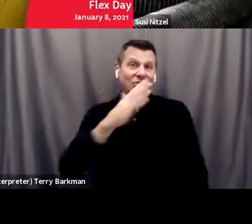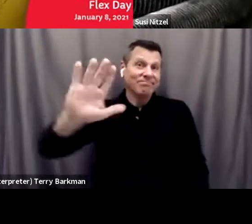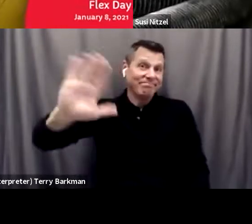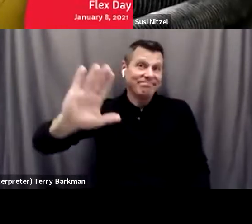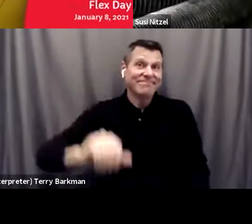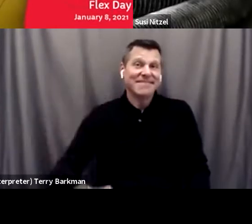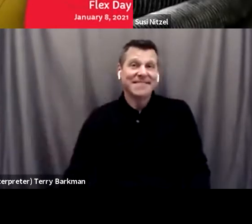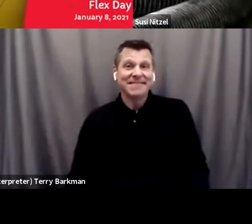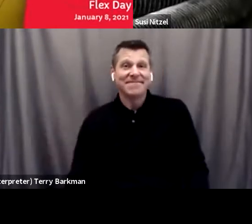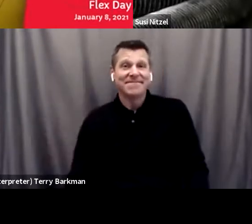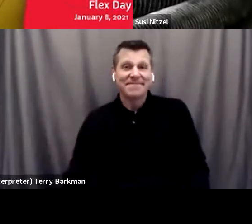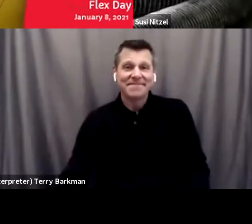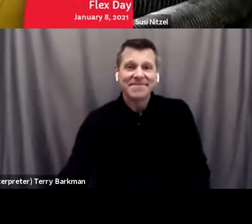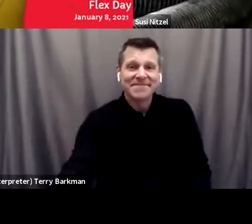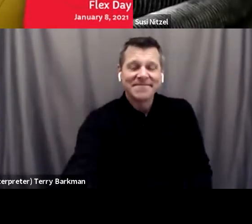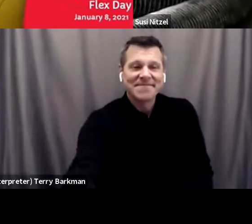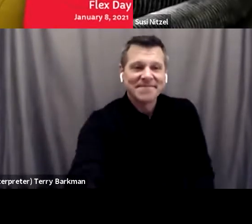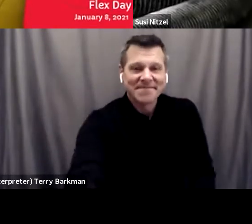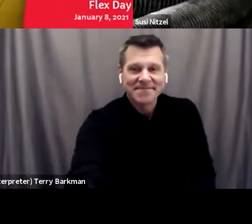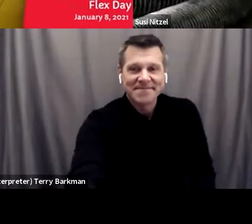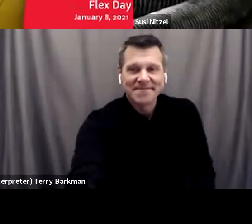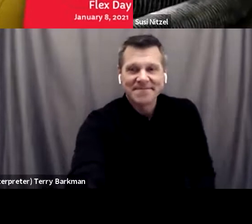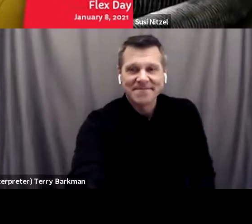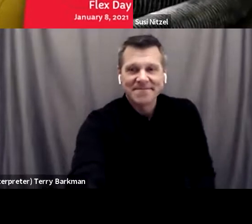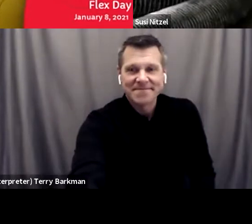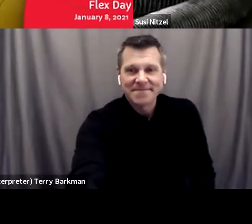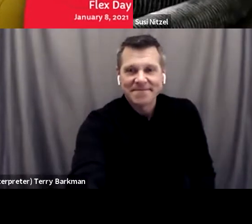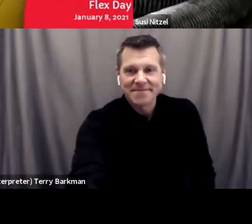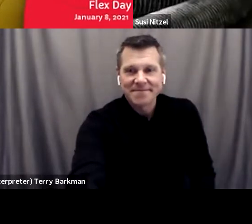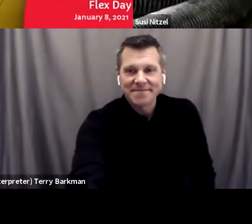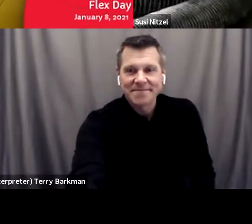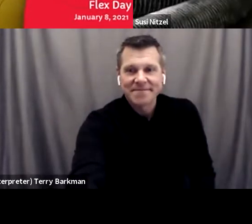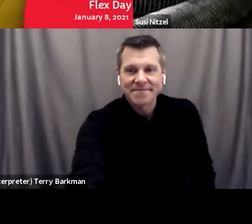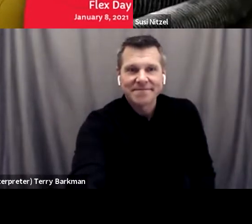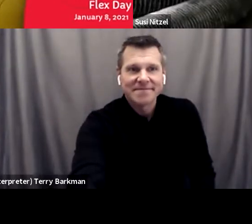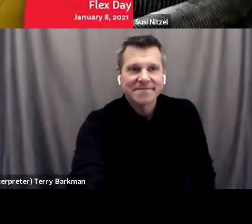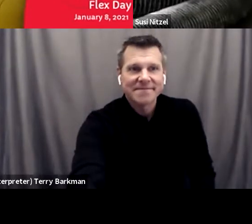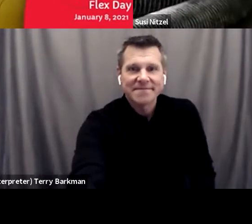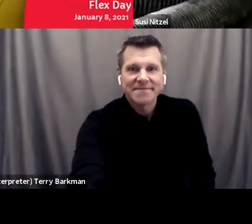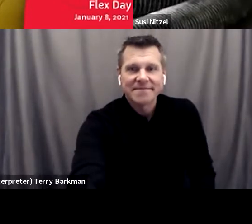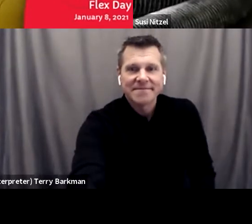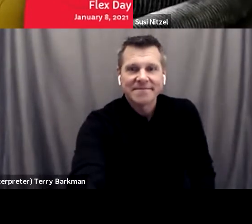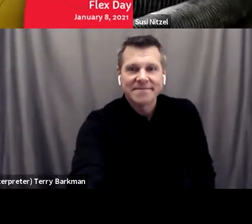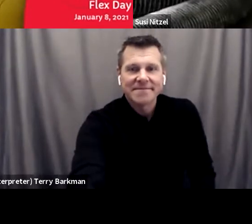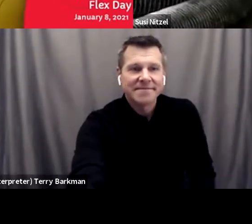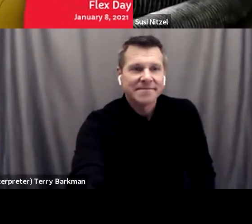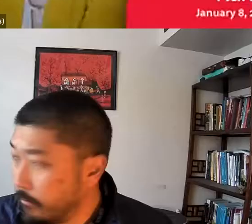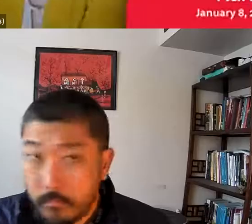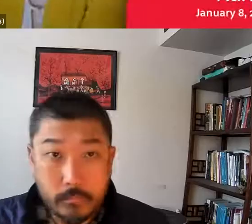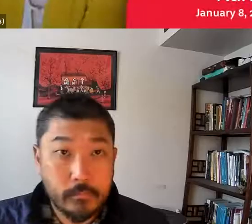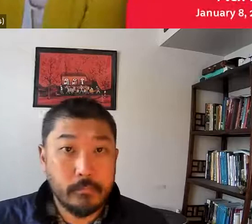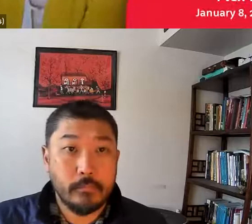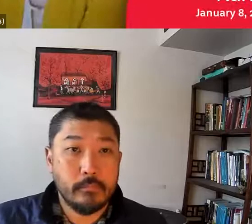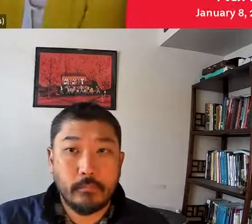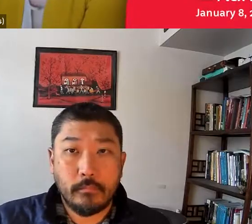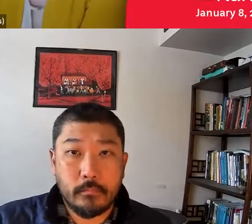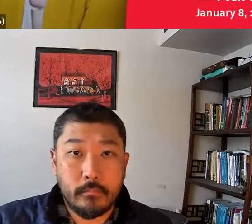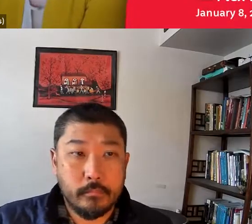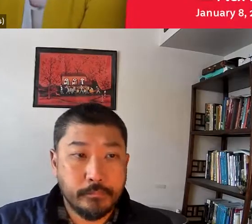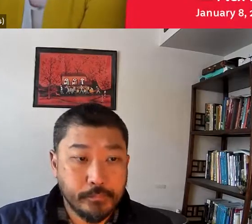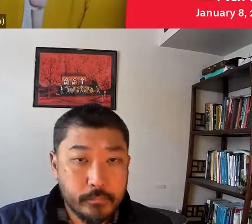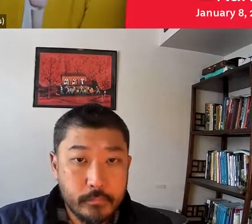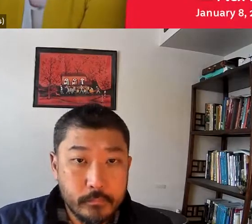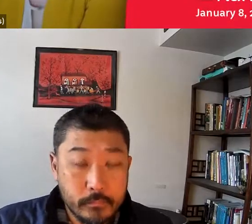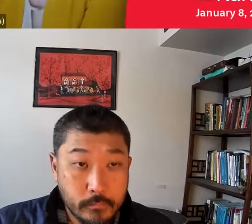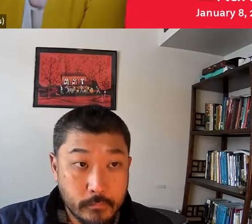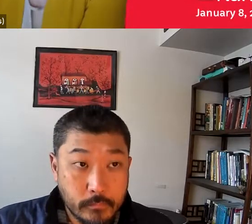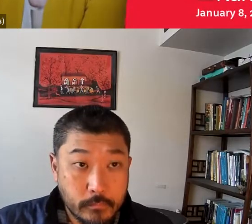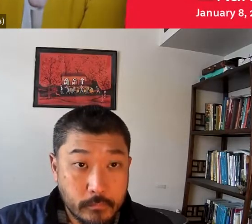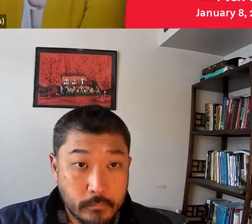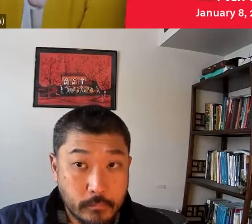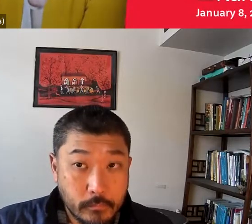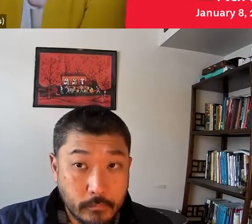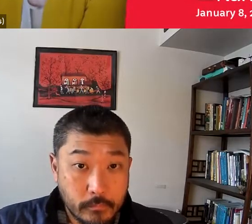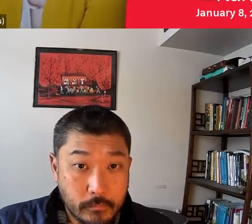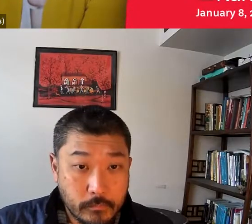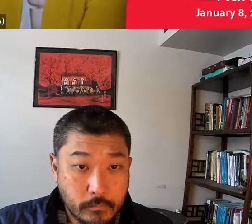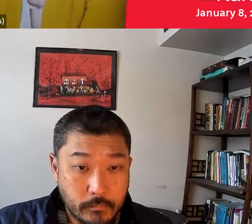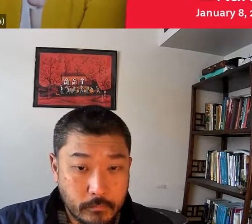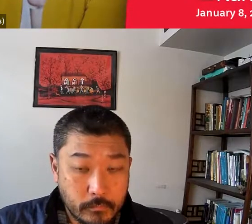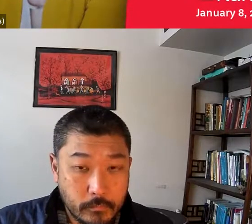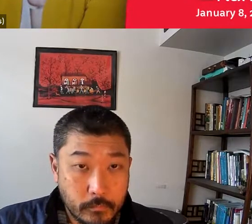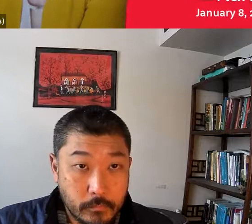Thank you all. Okay, thanks,